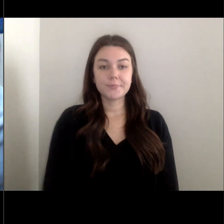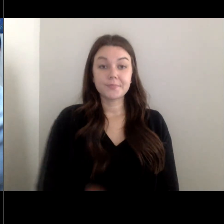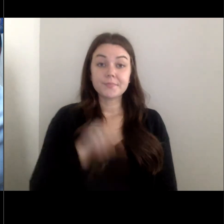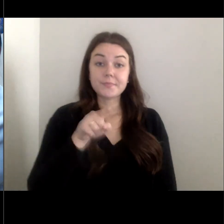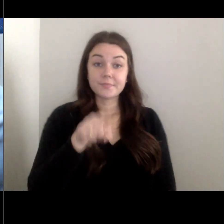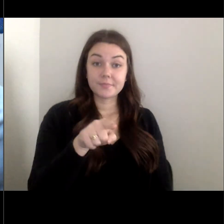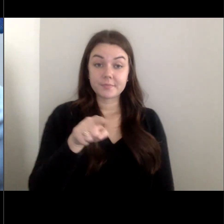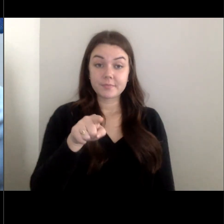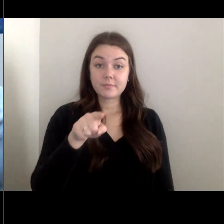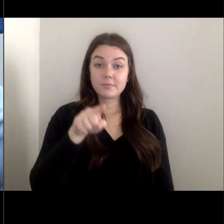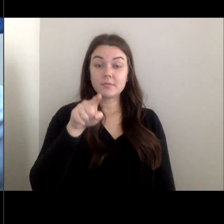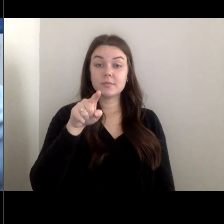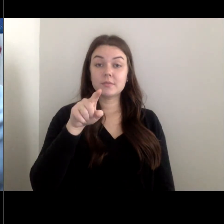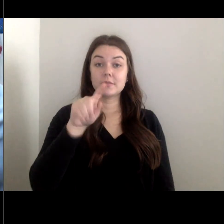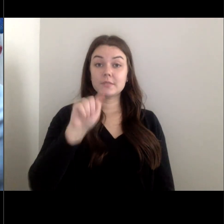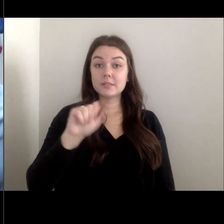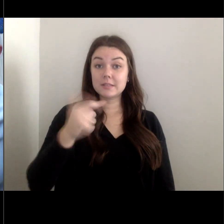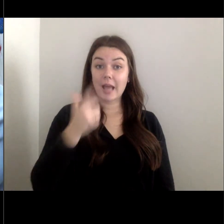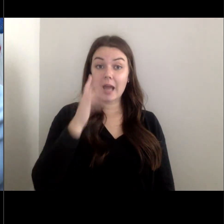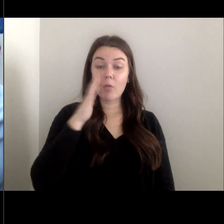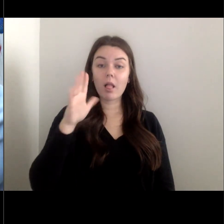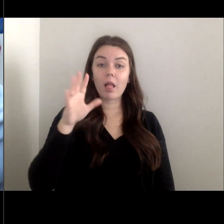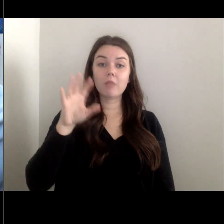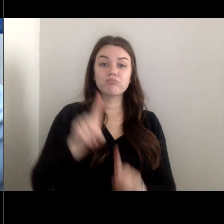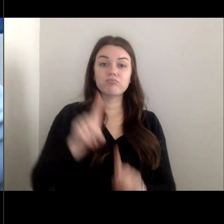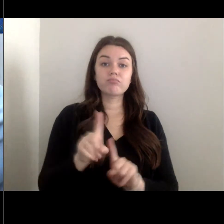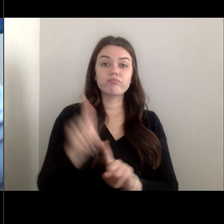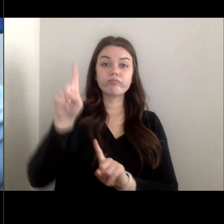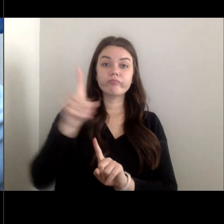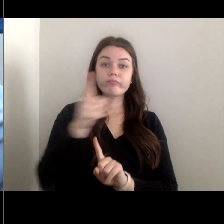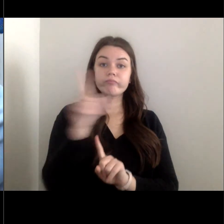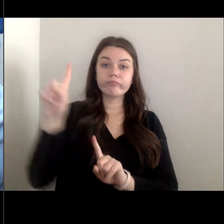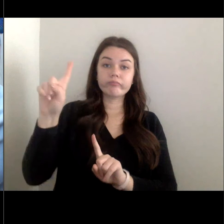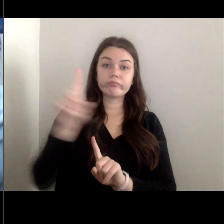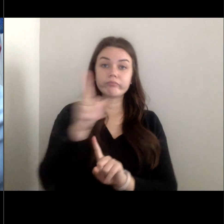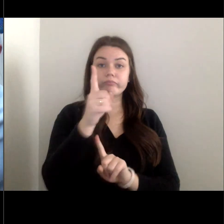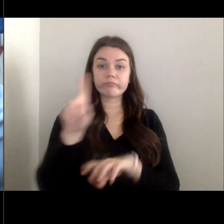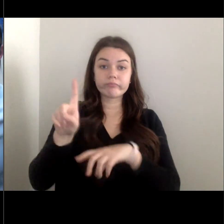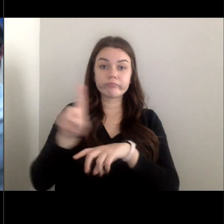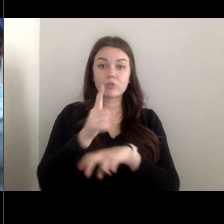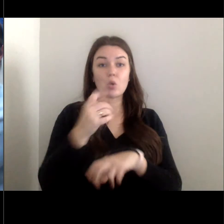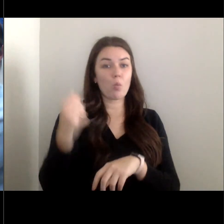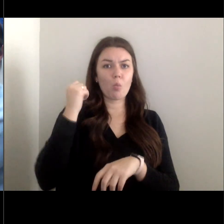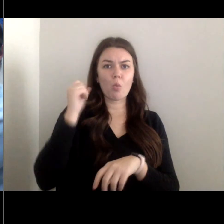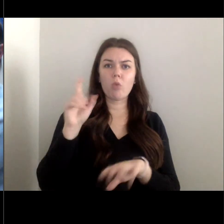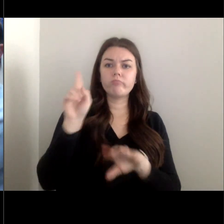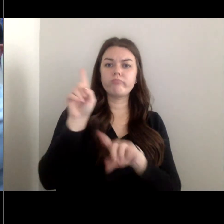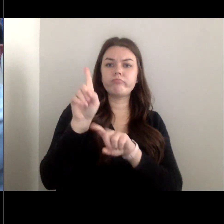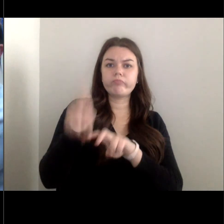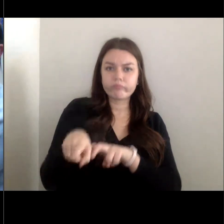So instead of hanging behind the crab, they actually, when it's in the water, it floats above the crab. So we attach it to this harness.